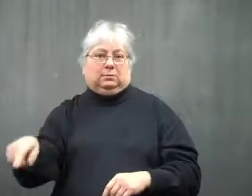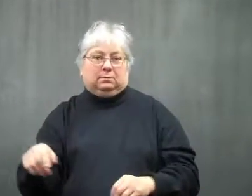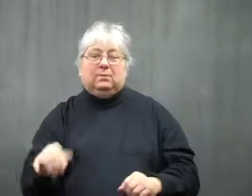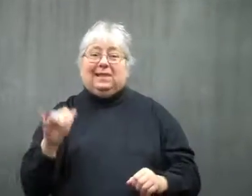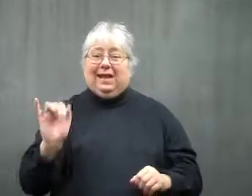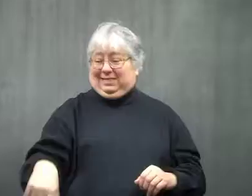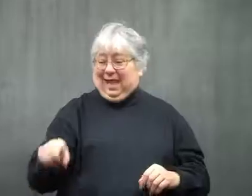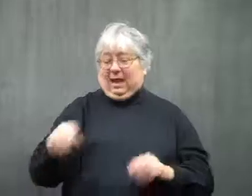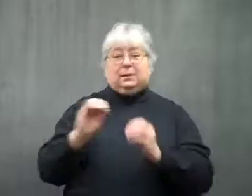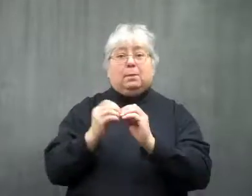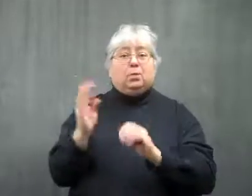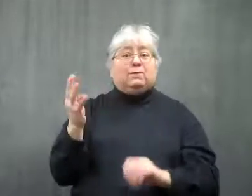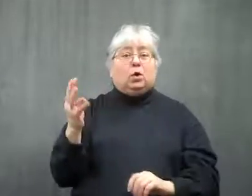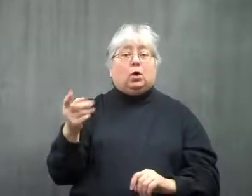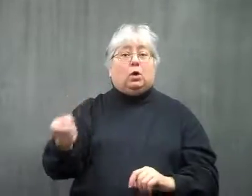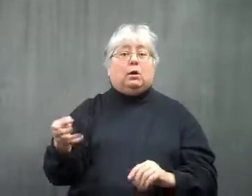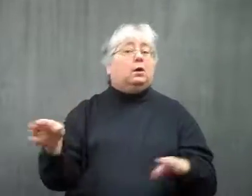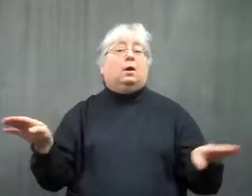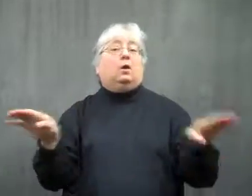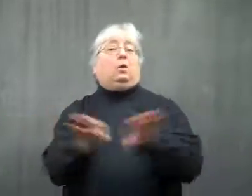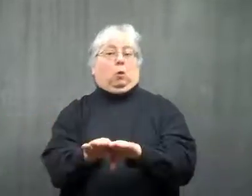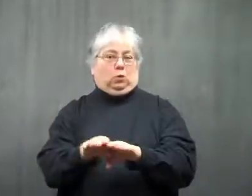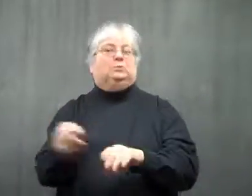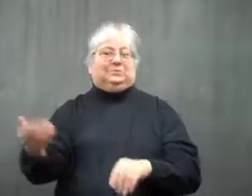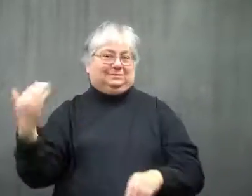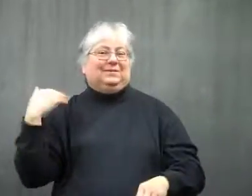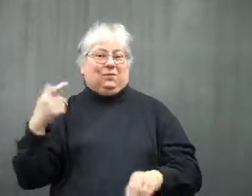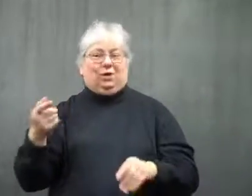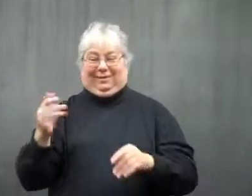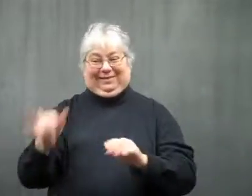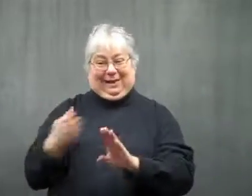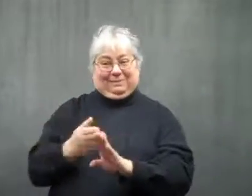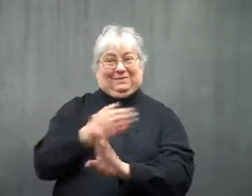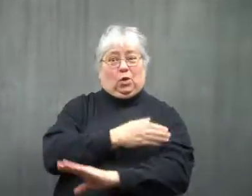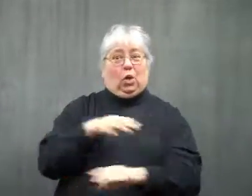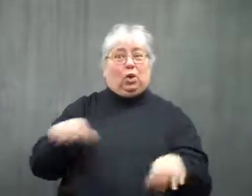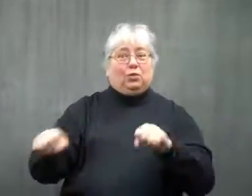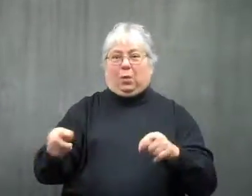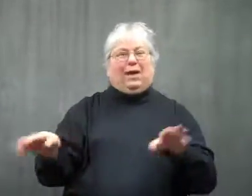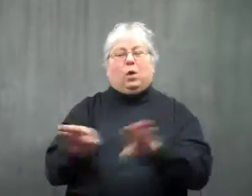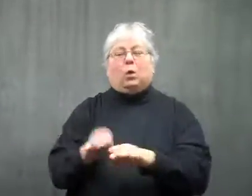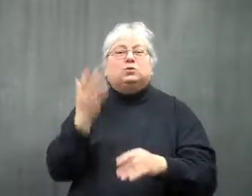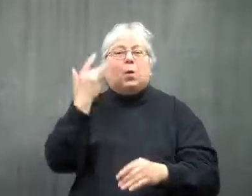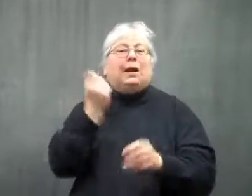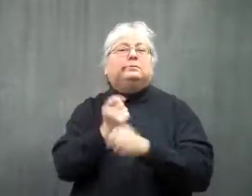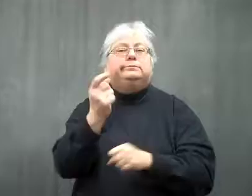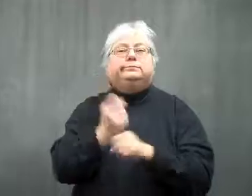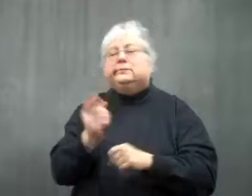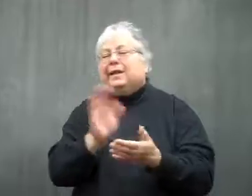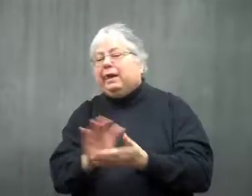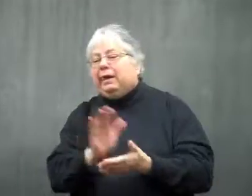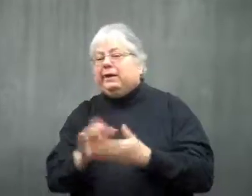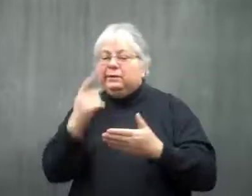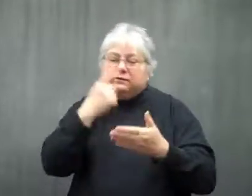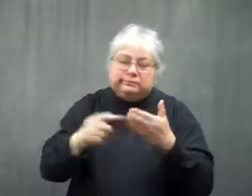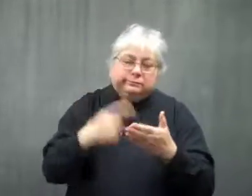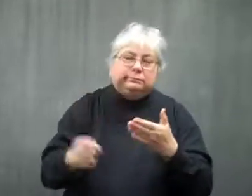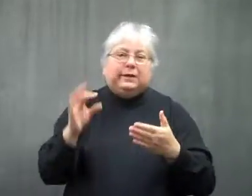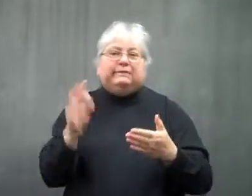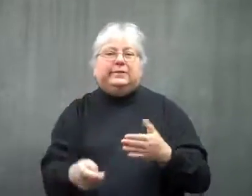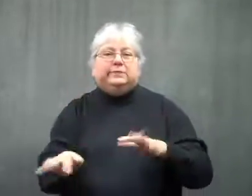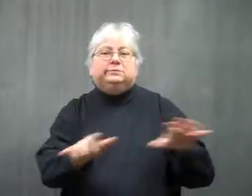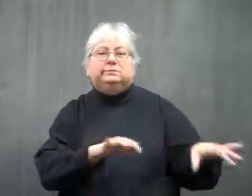That reactor had been shut down before the earthquake for routine maintenance.